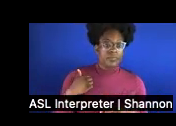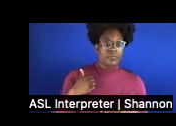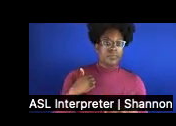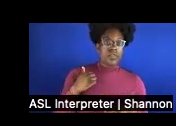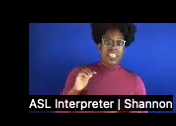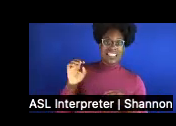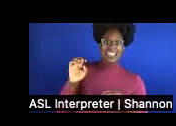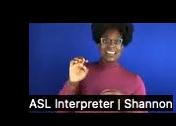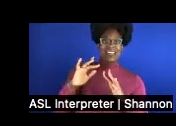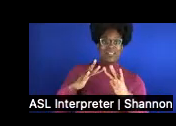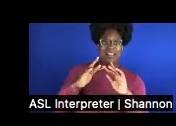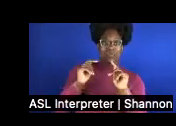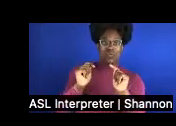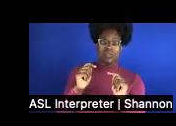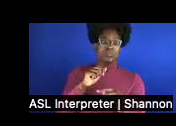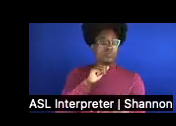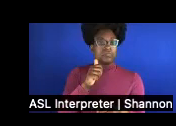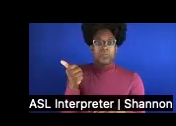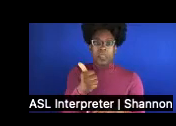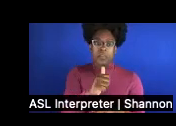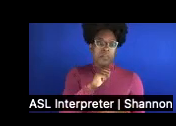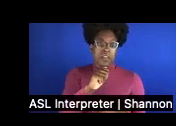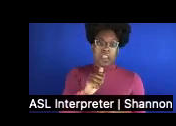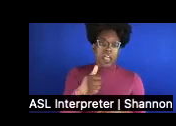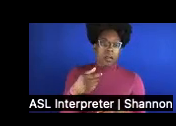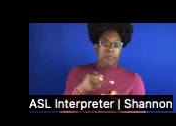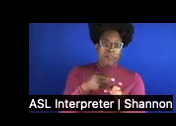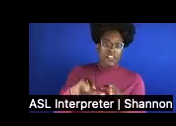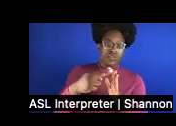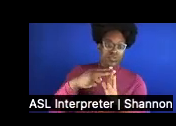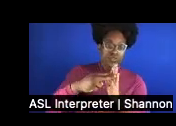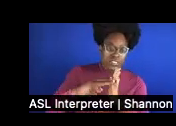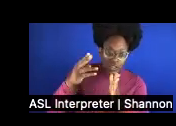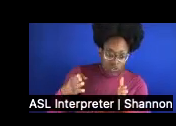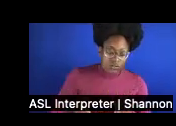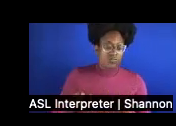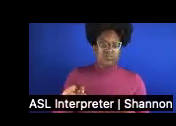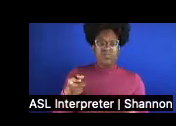we're going to get into that in little bit once I talk about what kinds of help e-tutors provide.